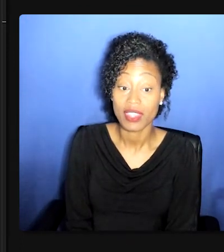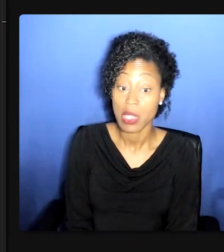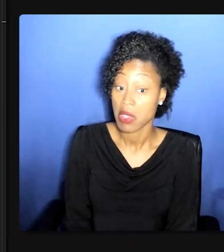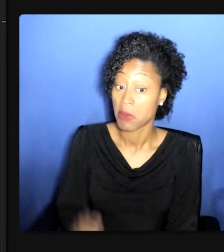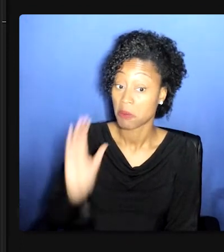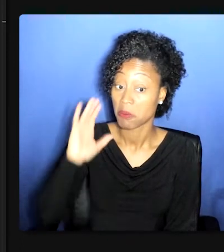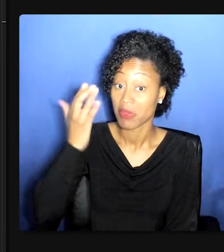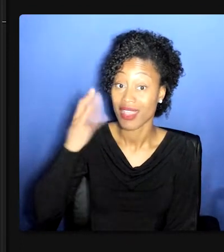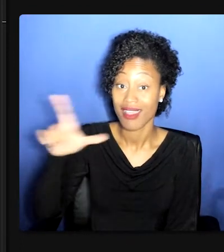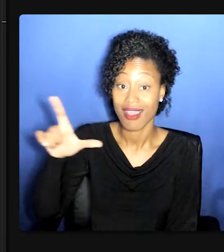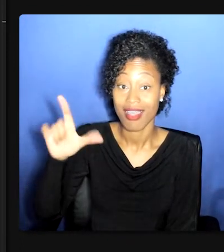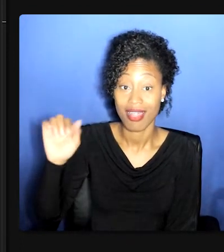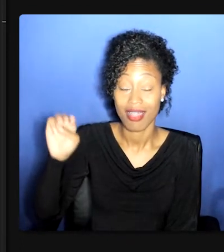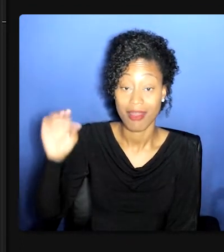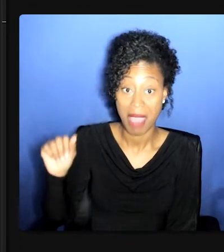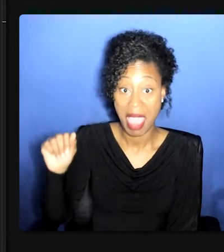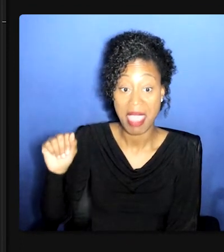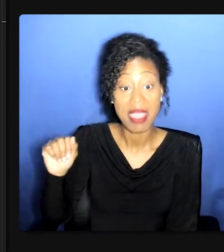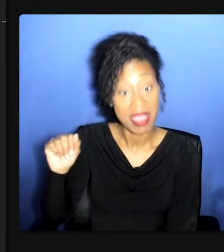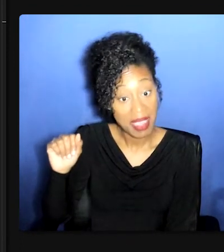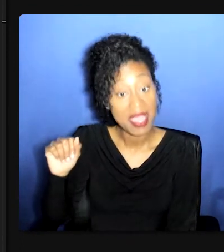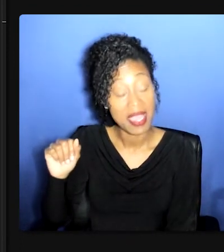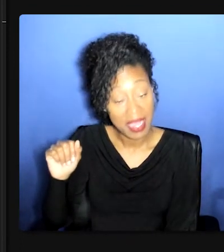It seems the local LMA has stopped